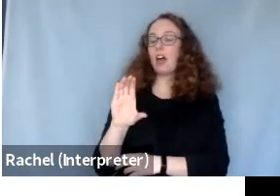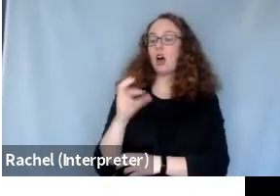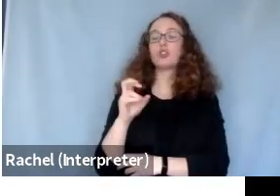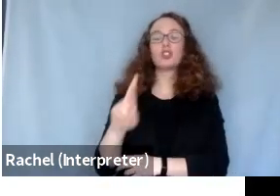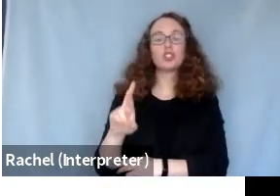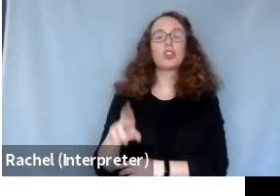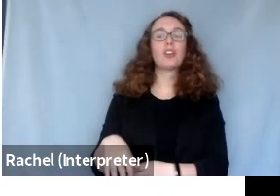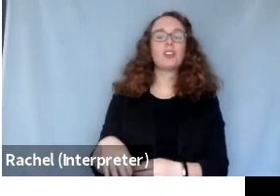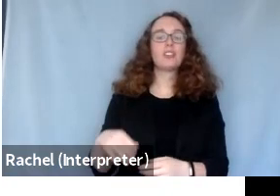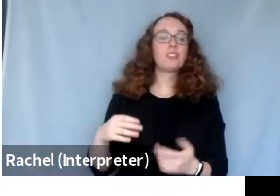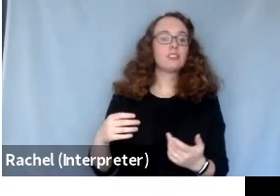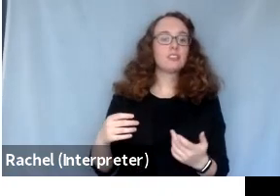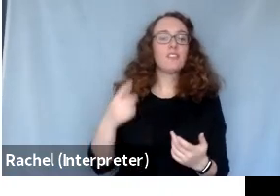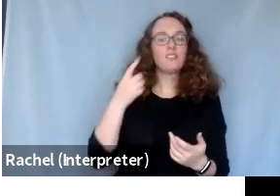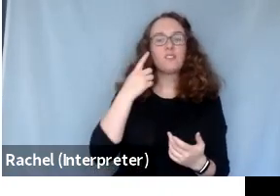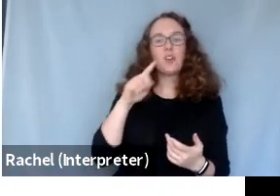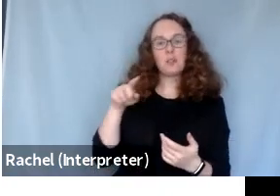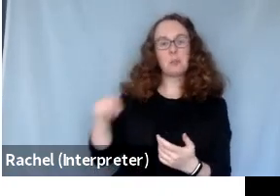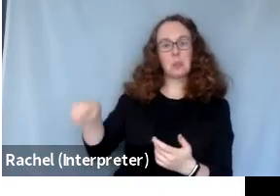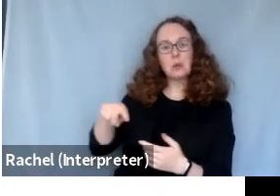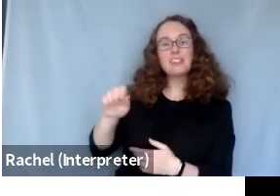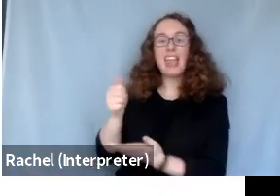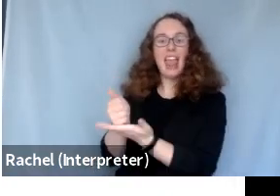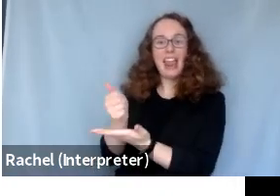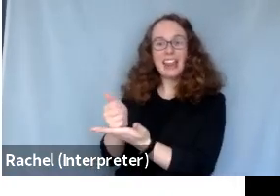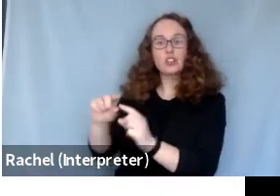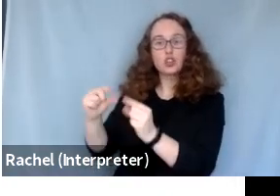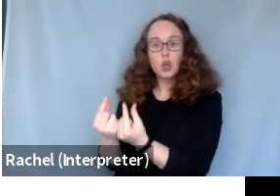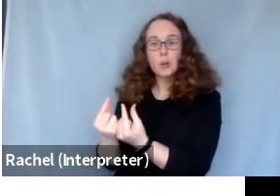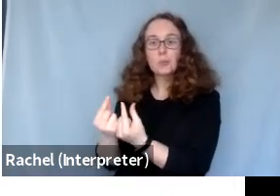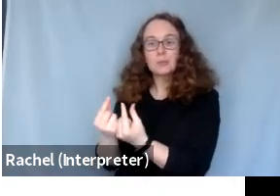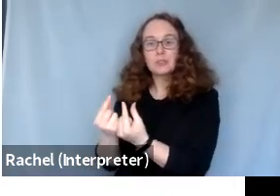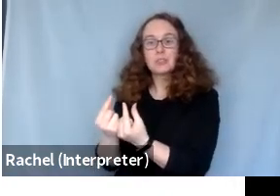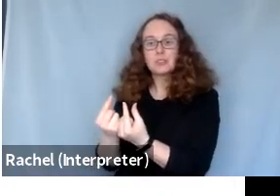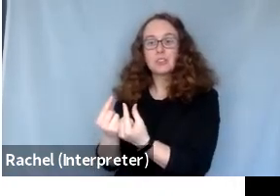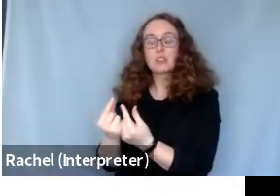counselors for those aid groups to forward us vouchers, pre-student visit.